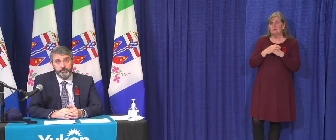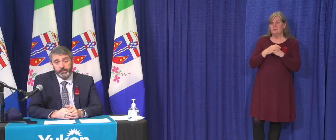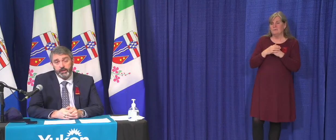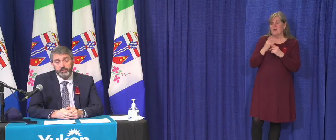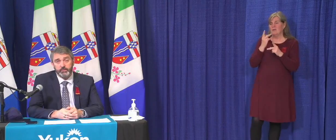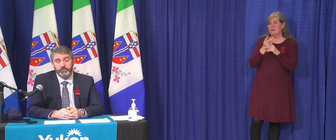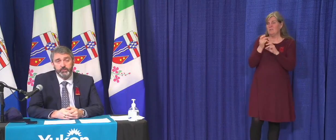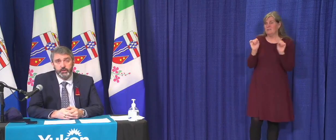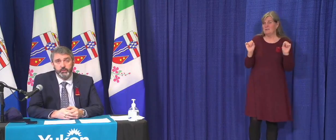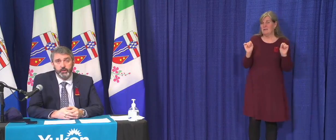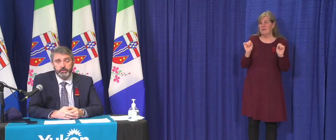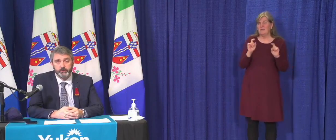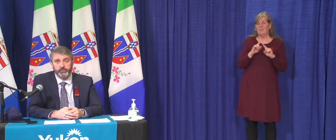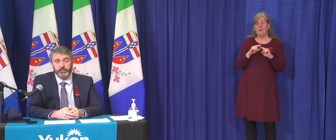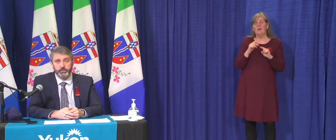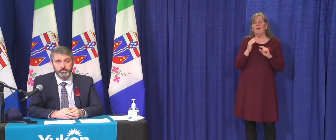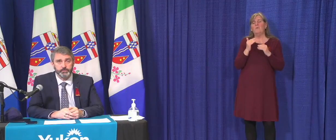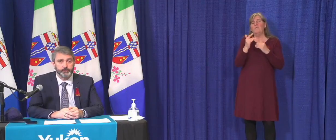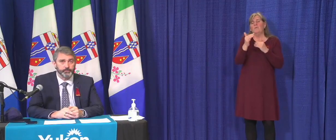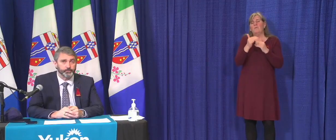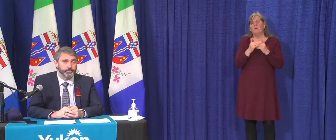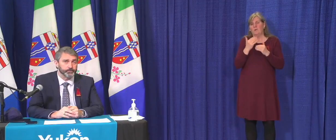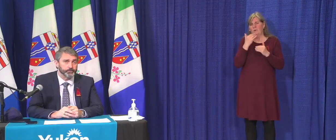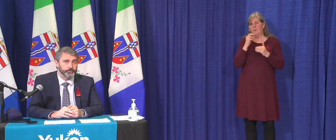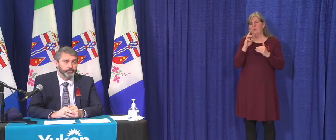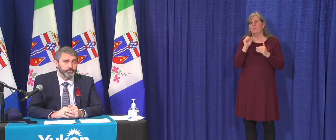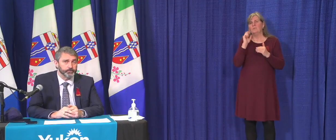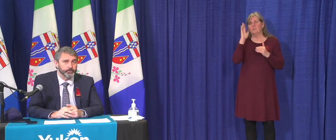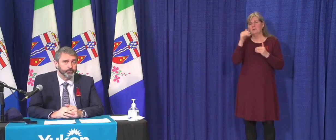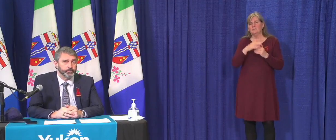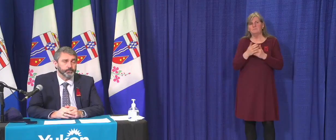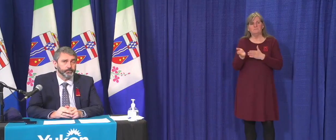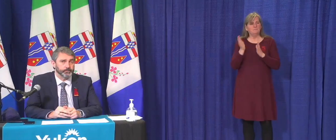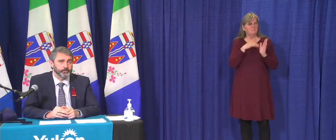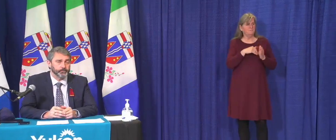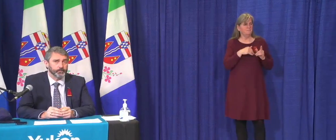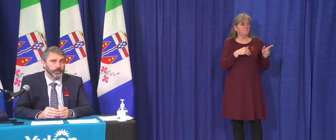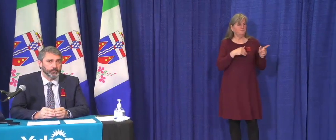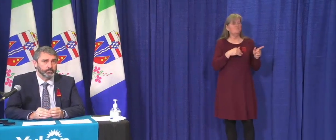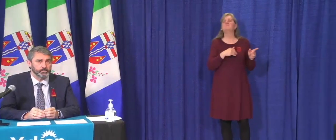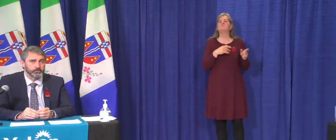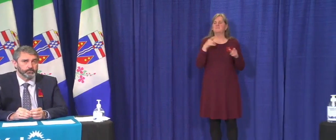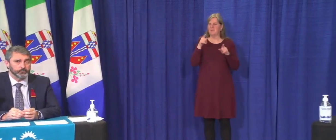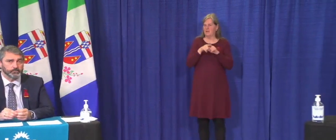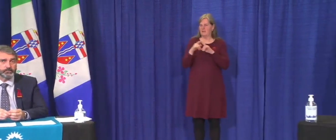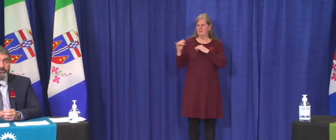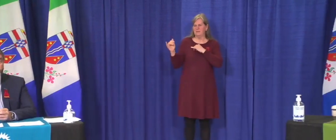of pursuits. There is a brightness ahead and